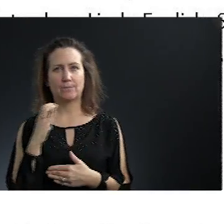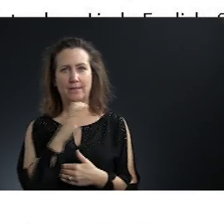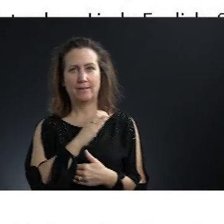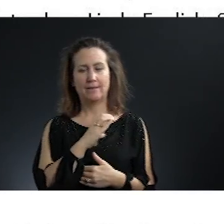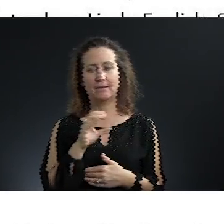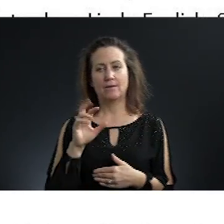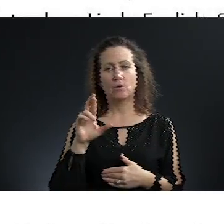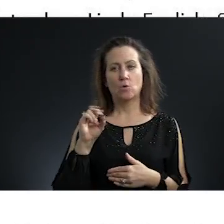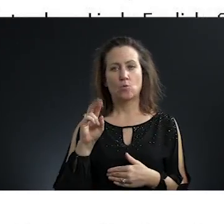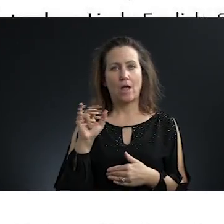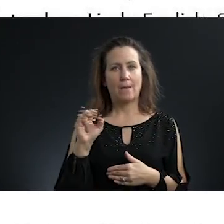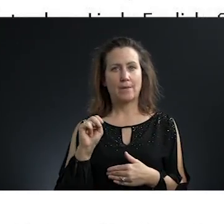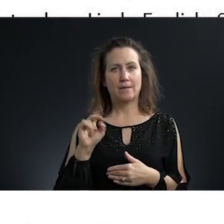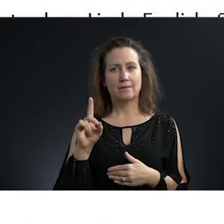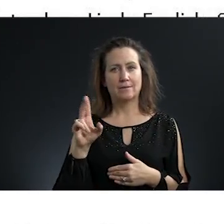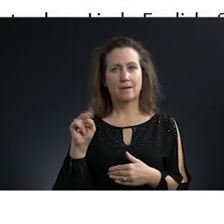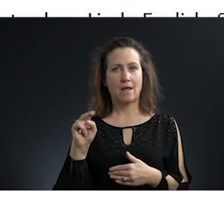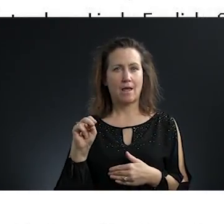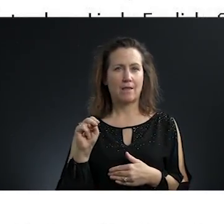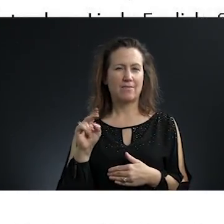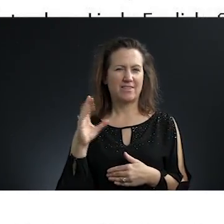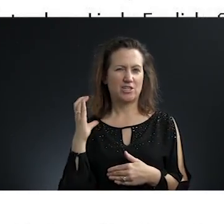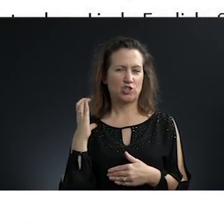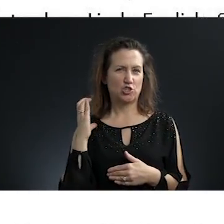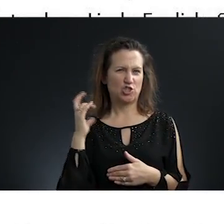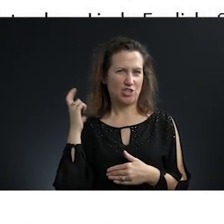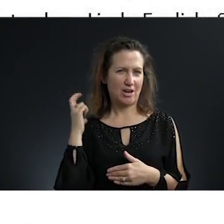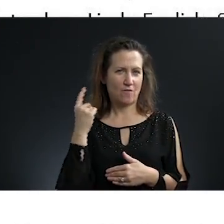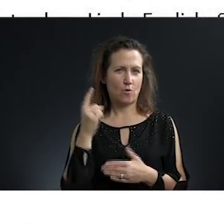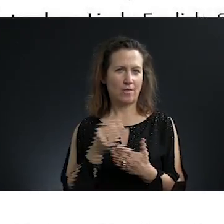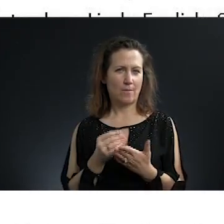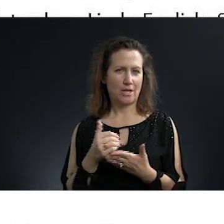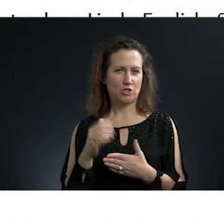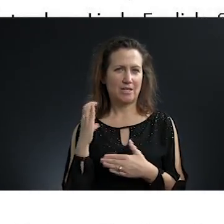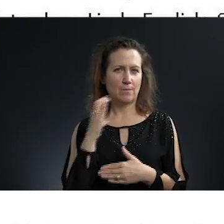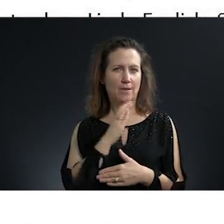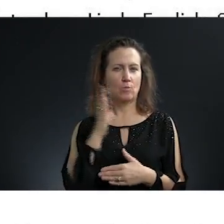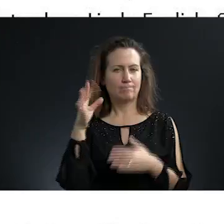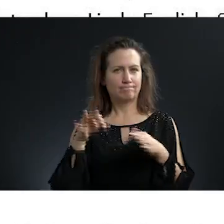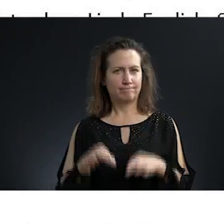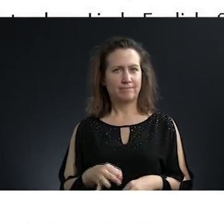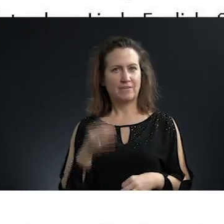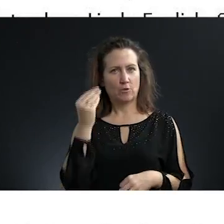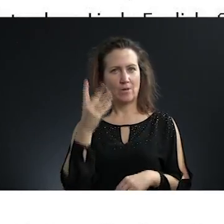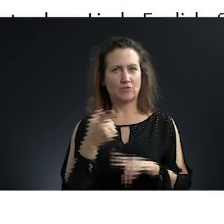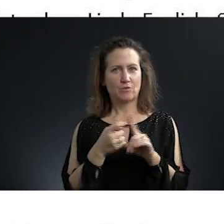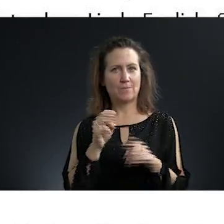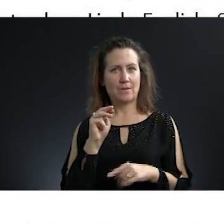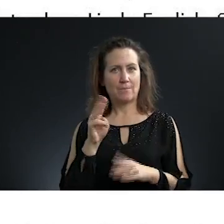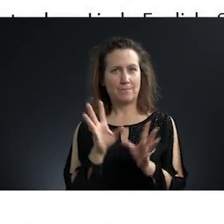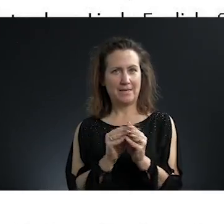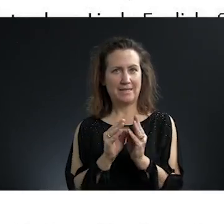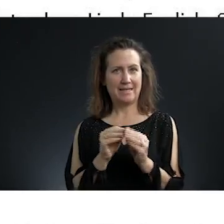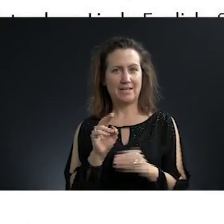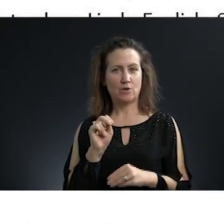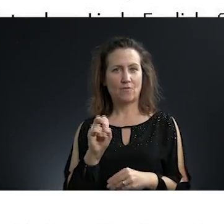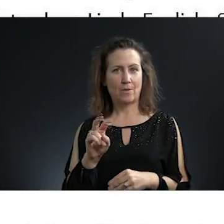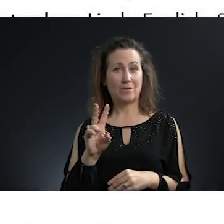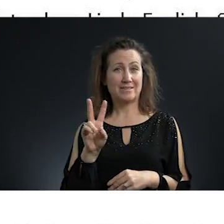[Robin] [dunne] the budget committee chair will present information from the meeting that was held on November second 2016 I